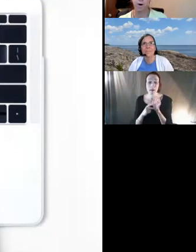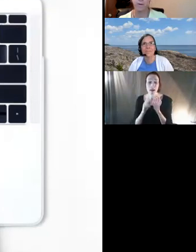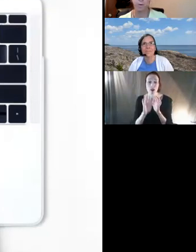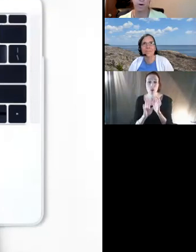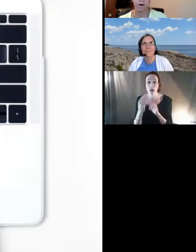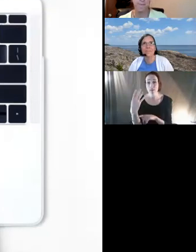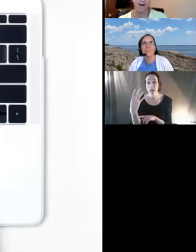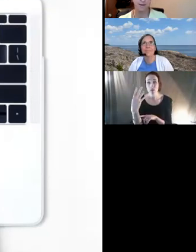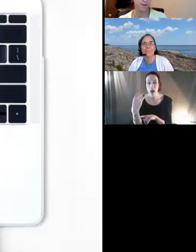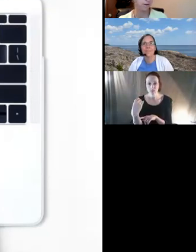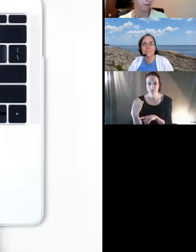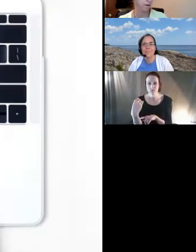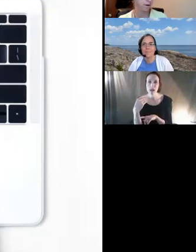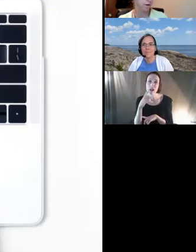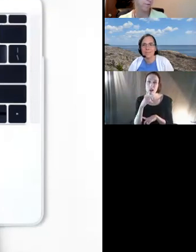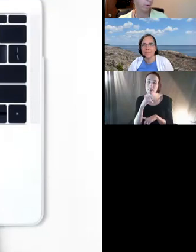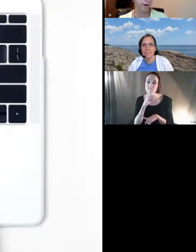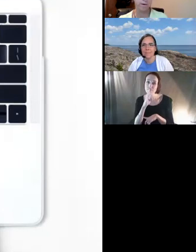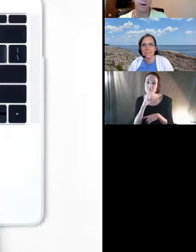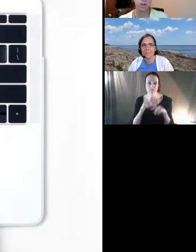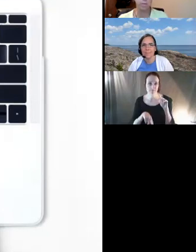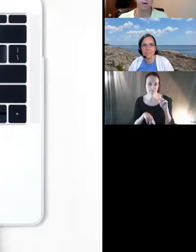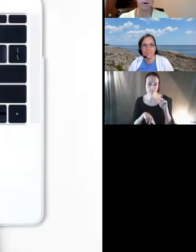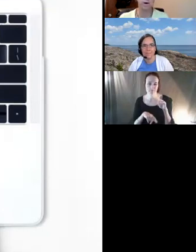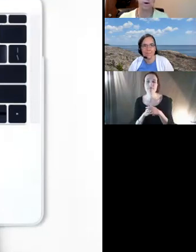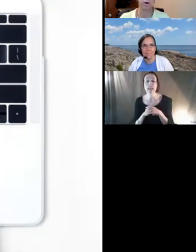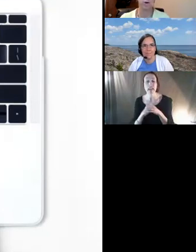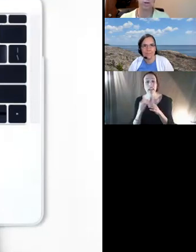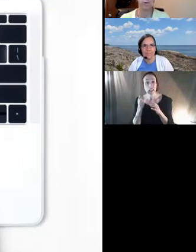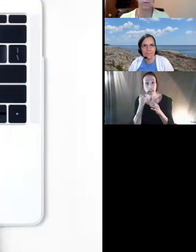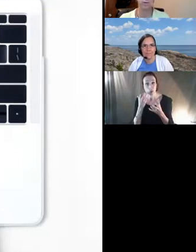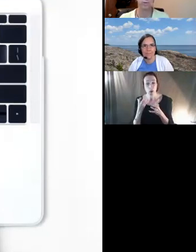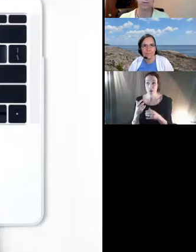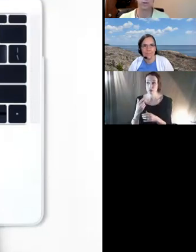muted automatically. For interaction, we are encouraging you to use the